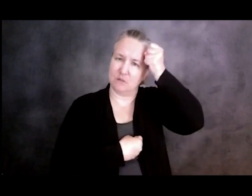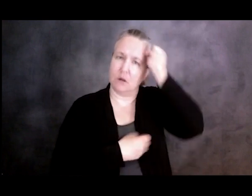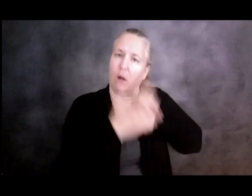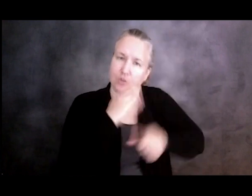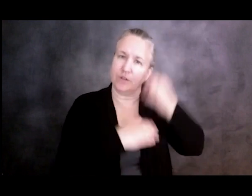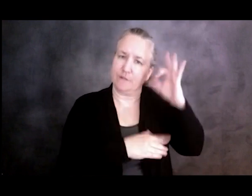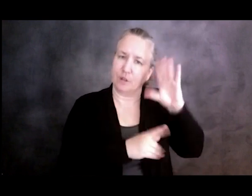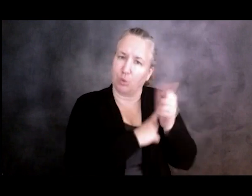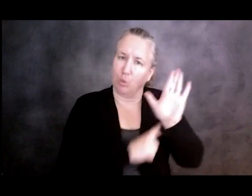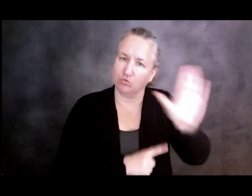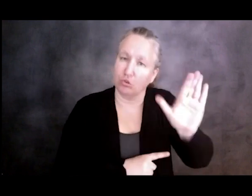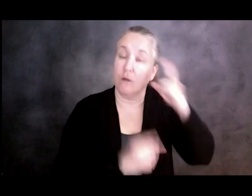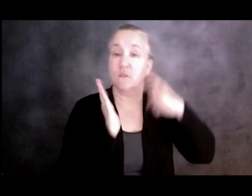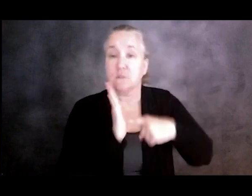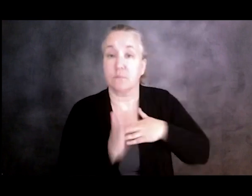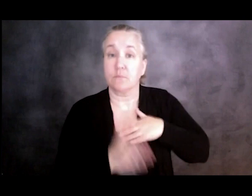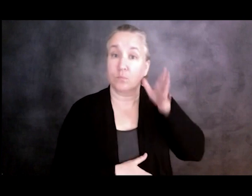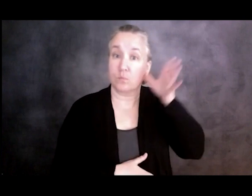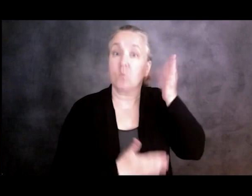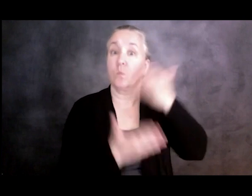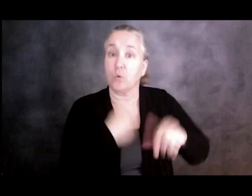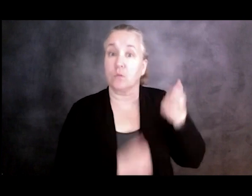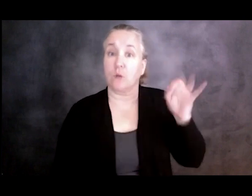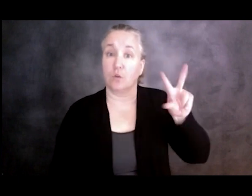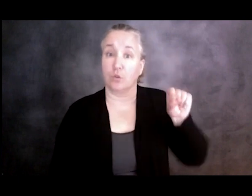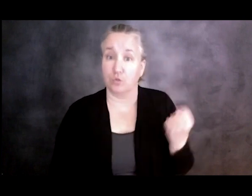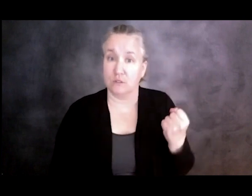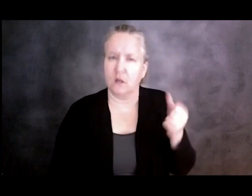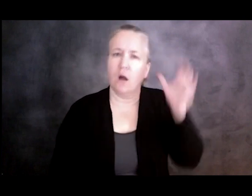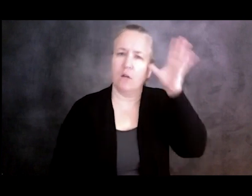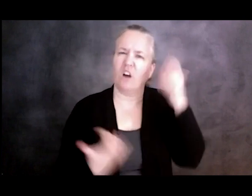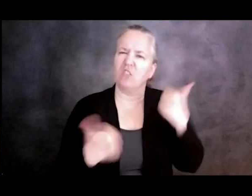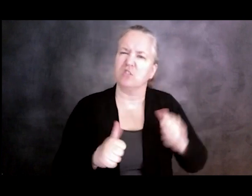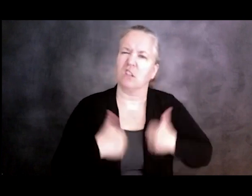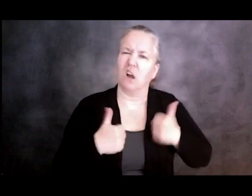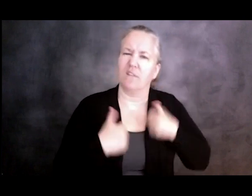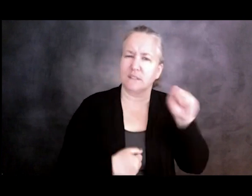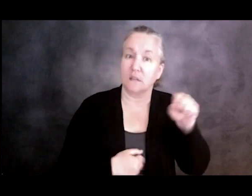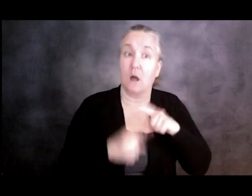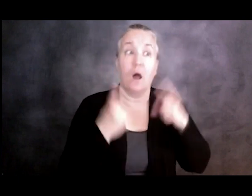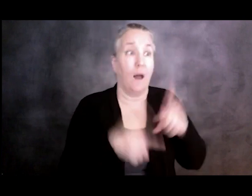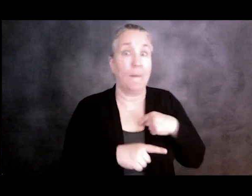For example, my parents were born in the 1930s. My father is still alive. But he had a French education.